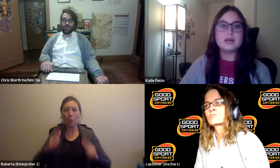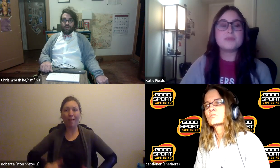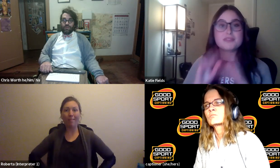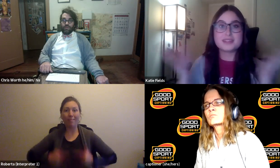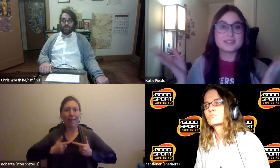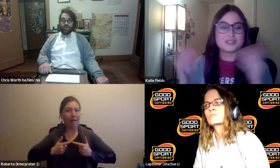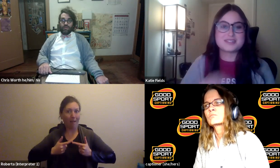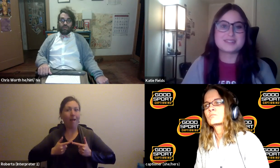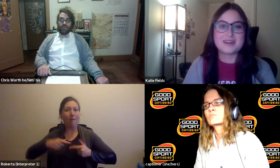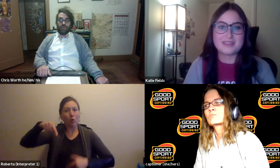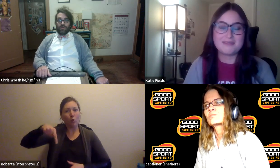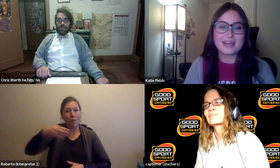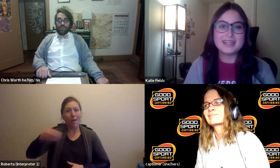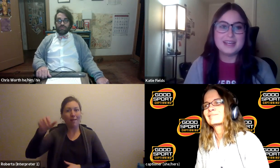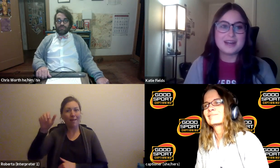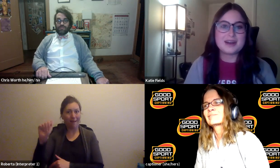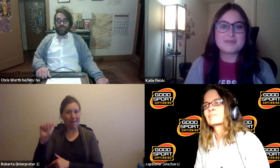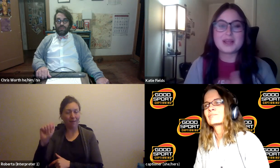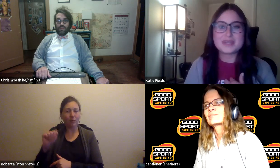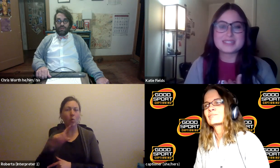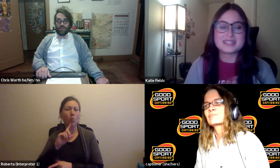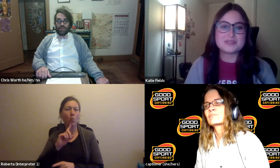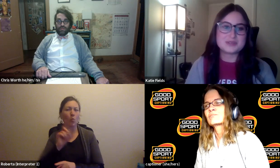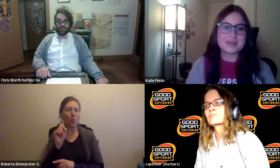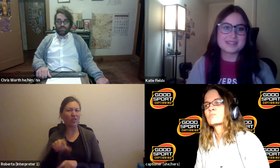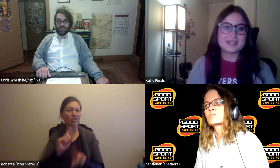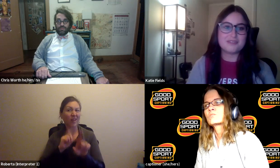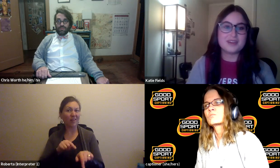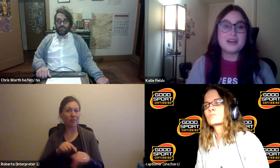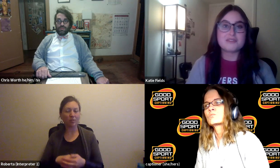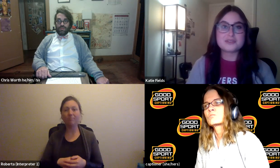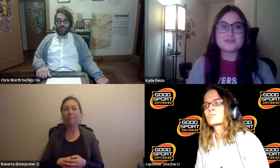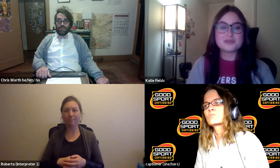Now that the logistics are out of the way, allow me to introduce myself. For those of you who